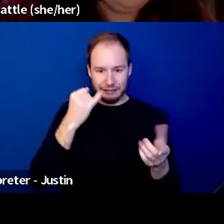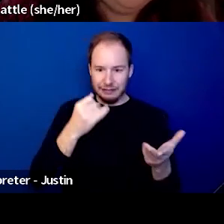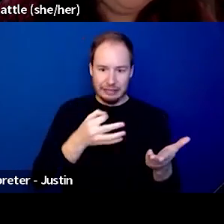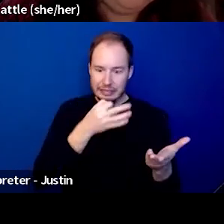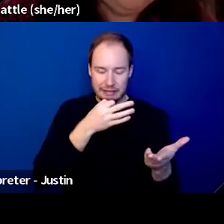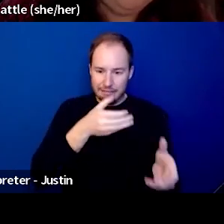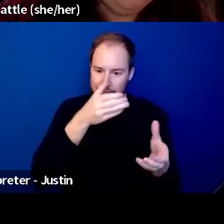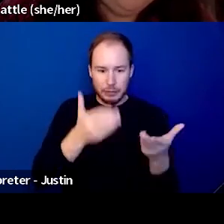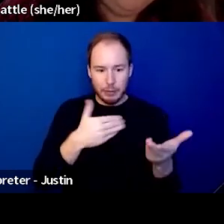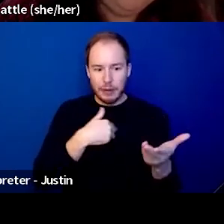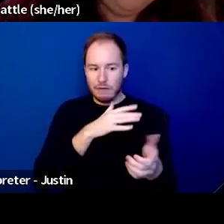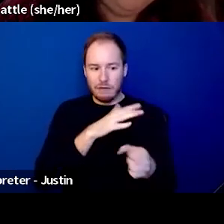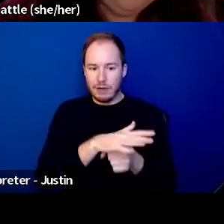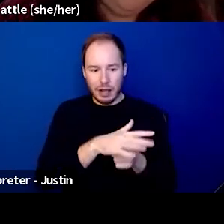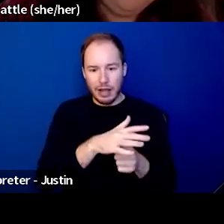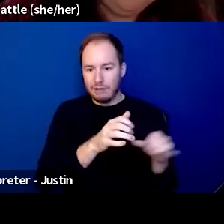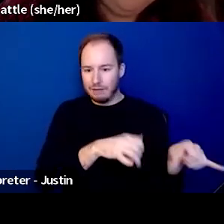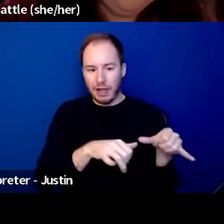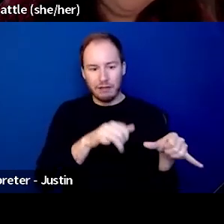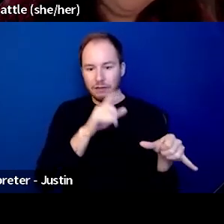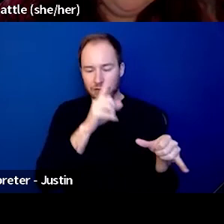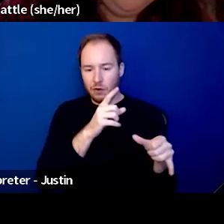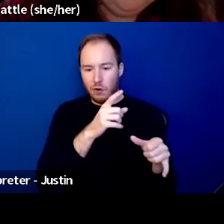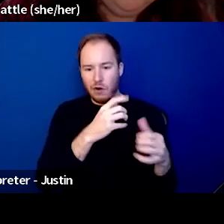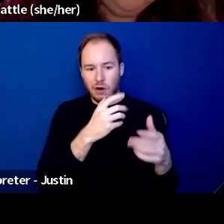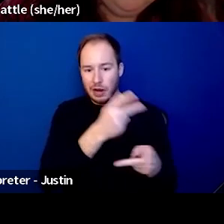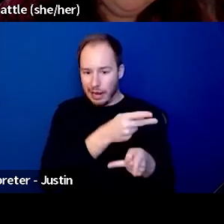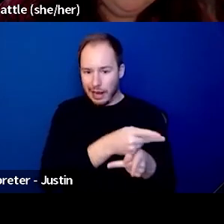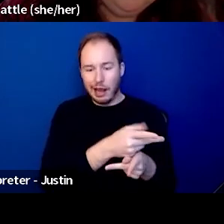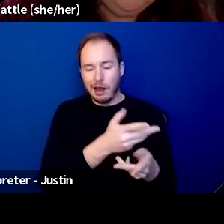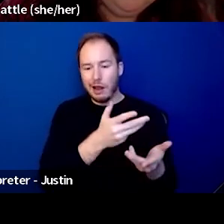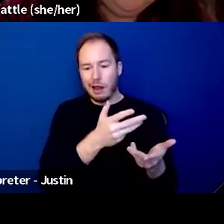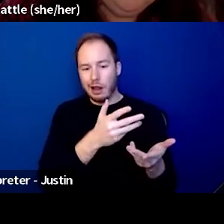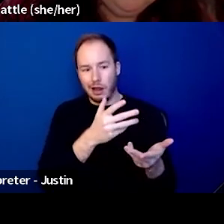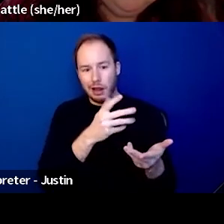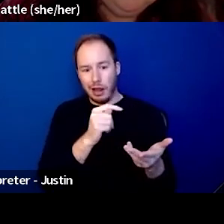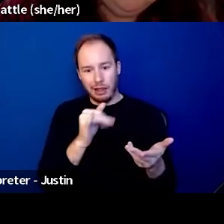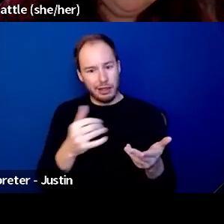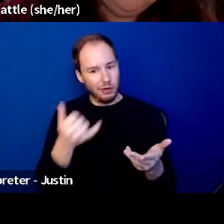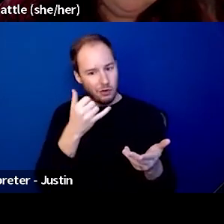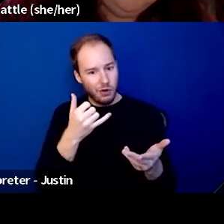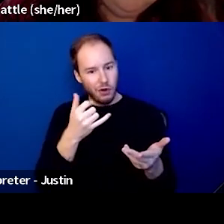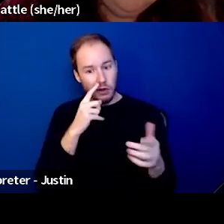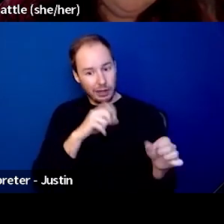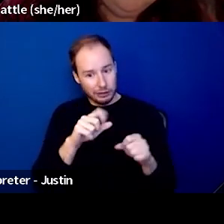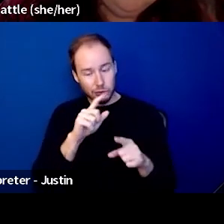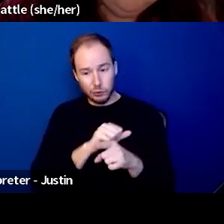What if there's no evidence standard of care, and the real question of the call takers being capable in that role?